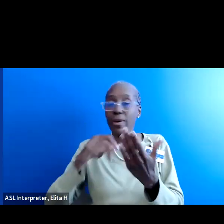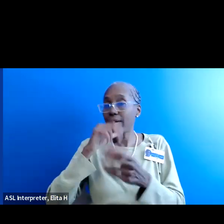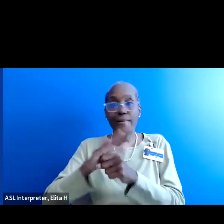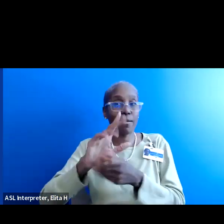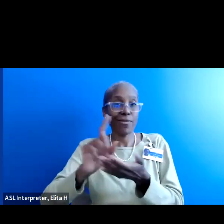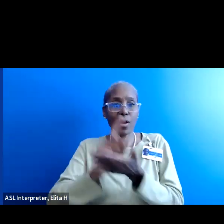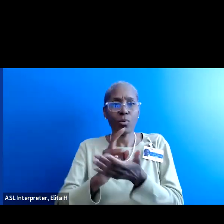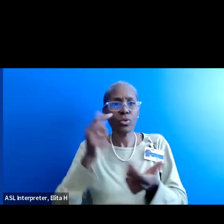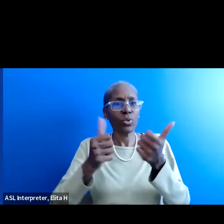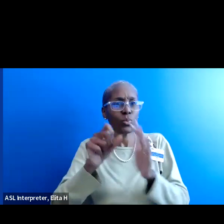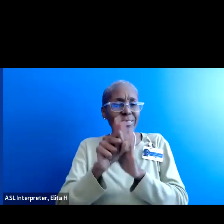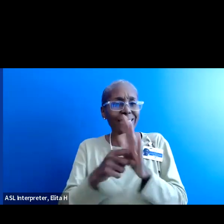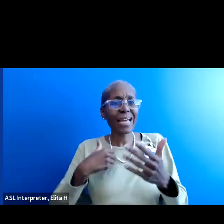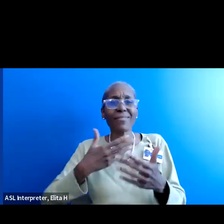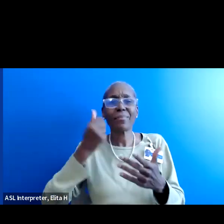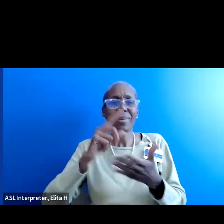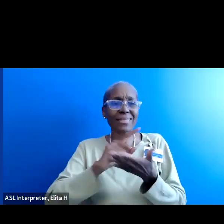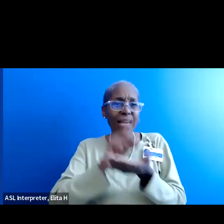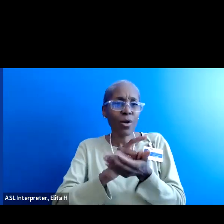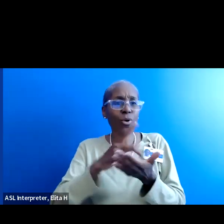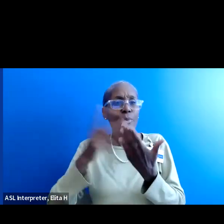What states have the best hours in programs for personal care?